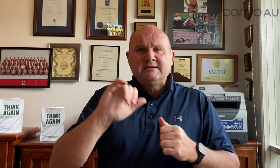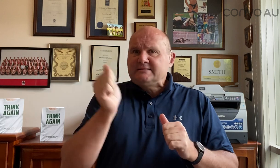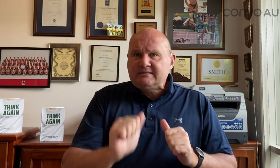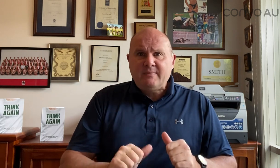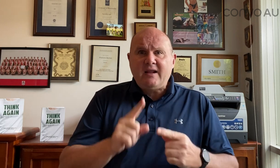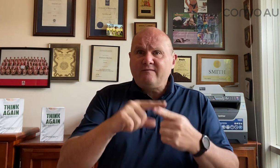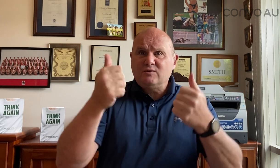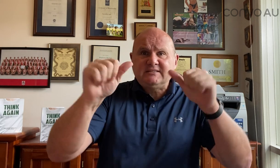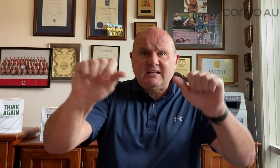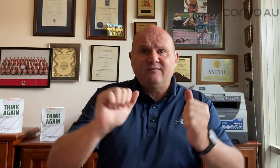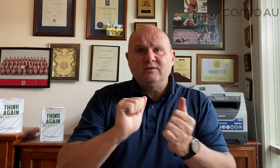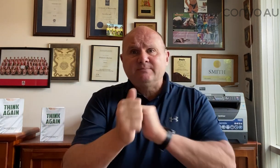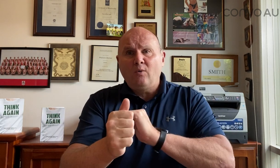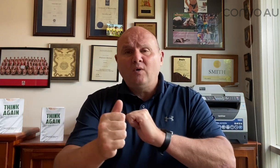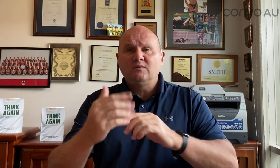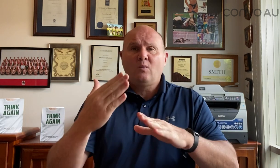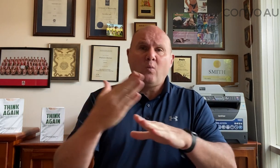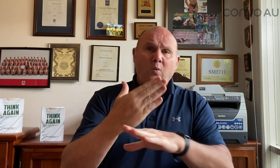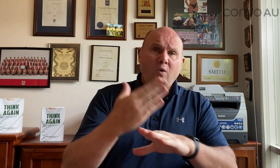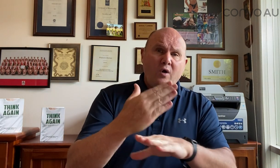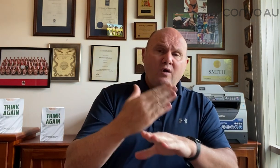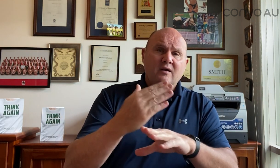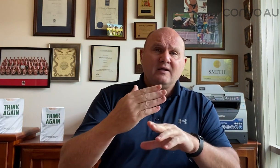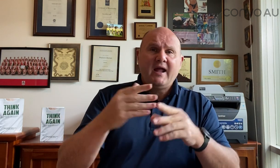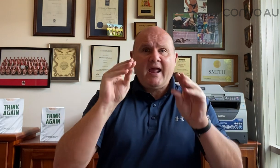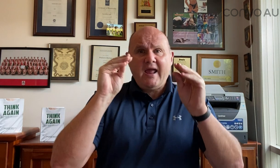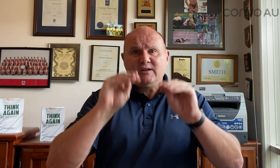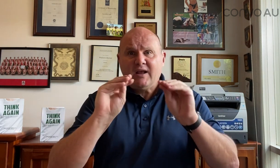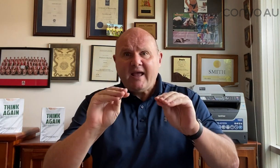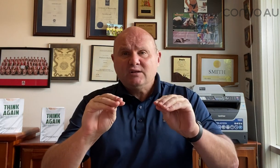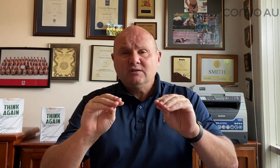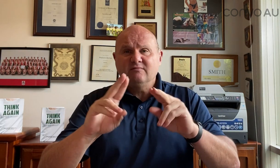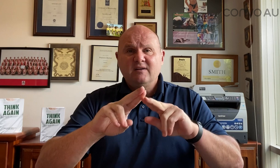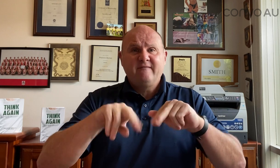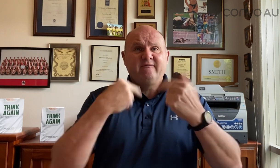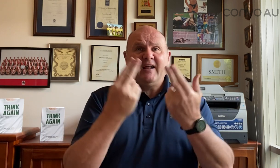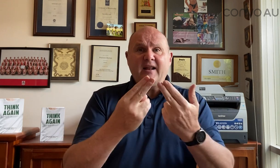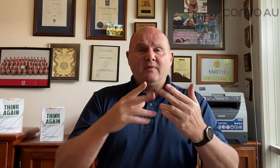Whether you are successful in sport, work, education, family